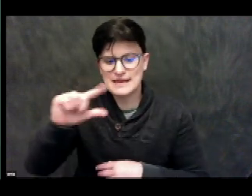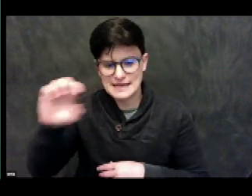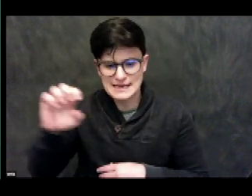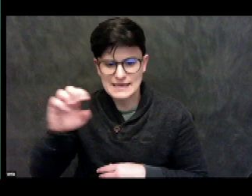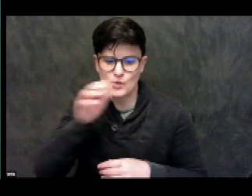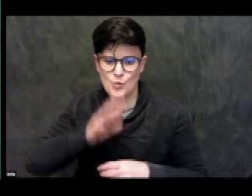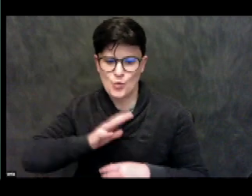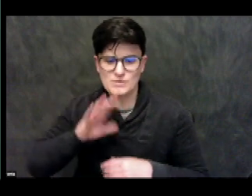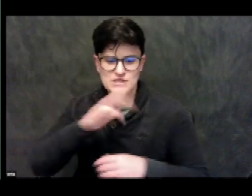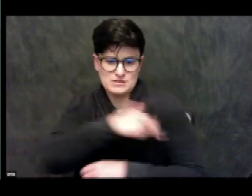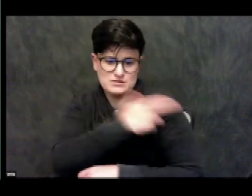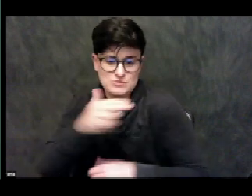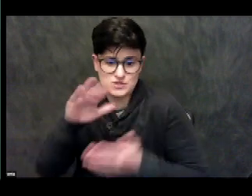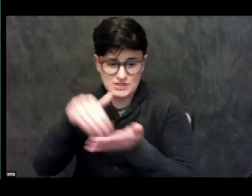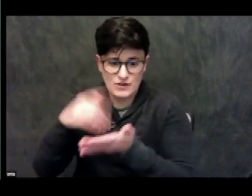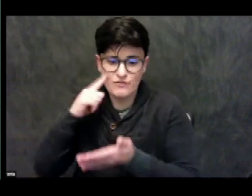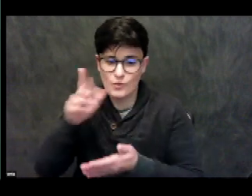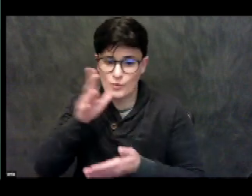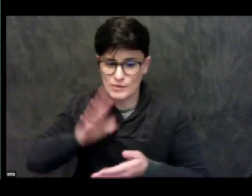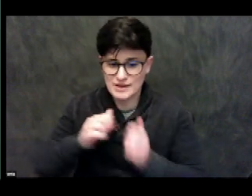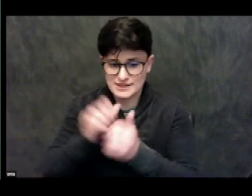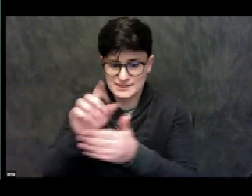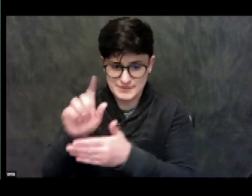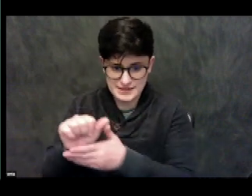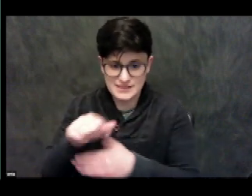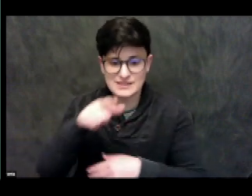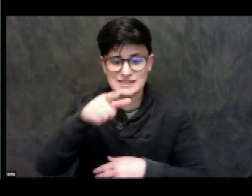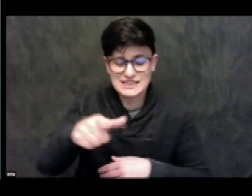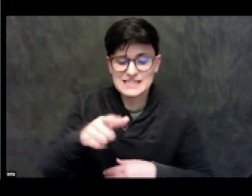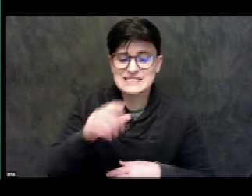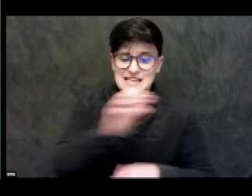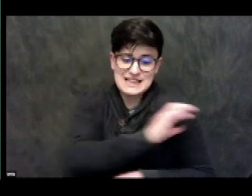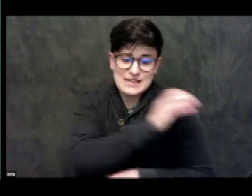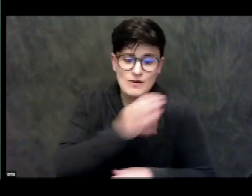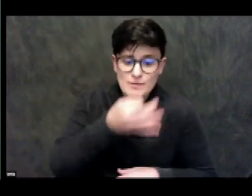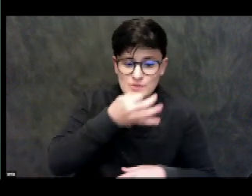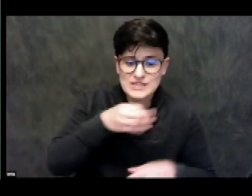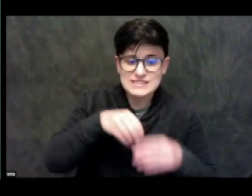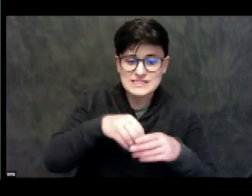His research focuses is on improving reproductive health care, education for disabled women,